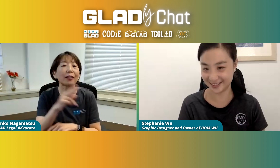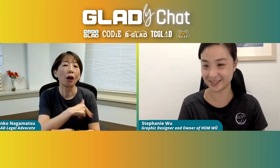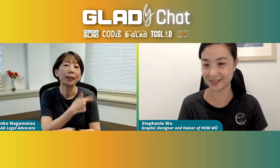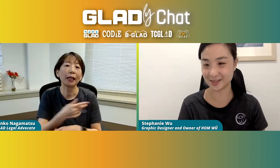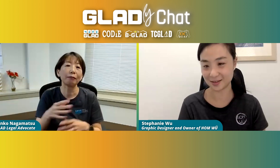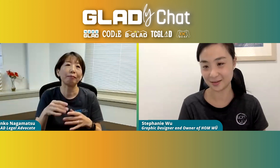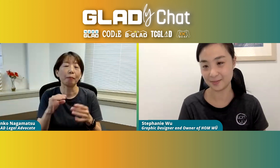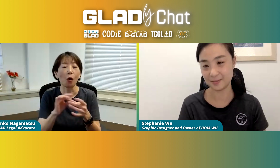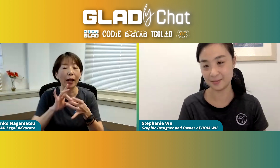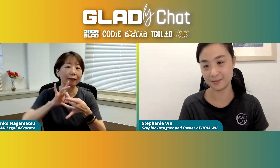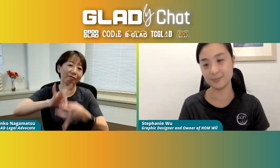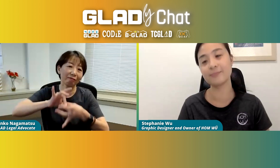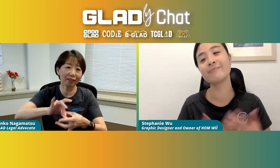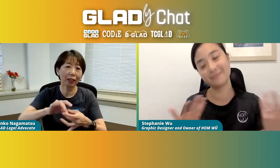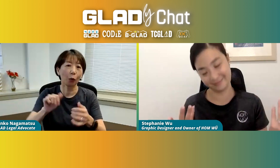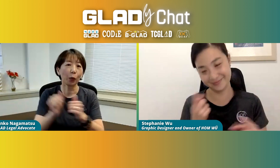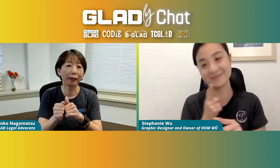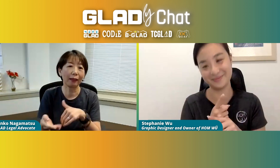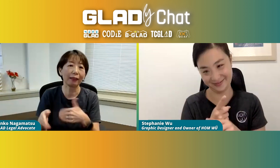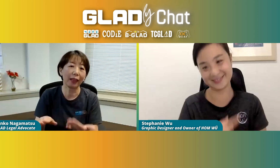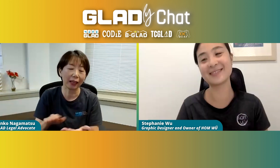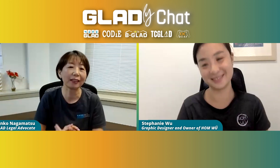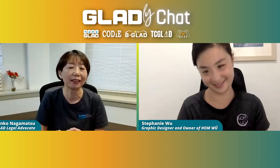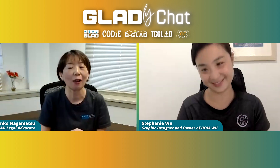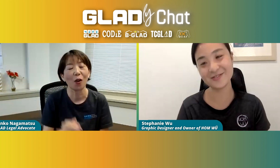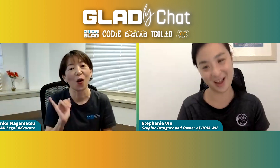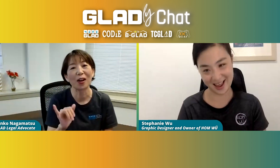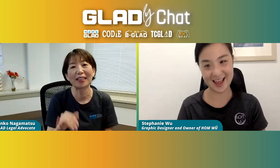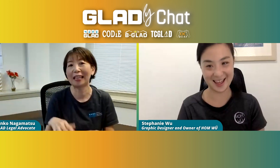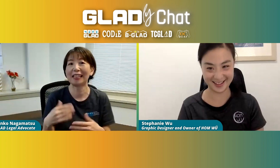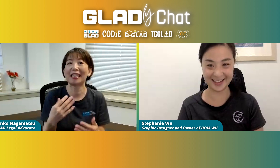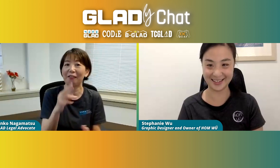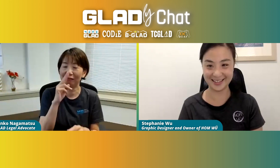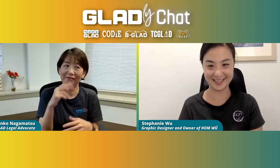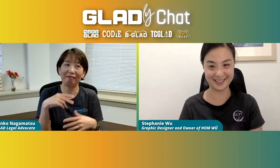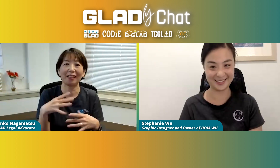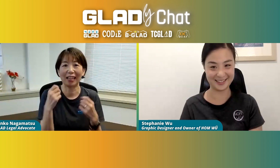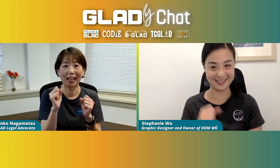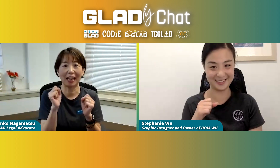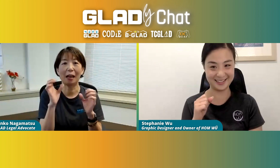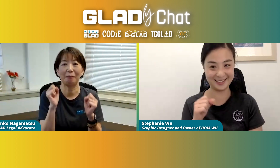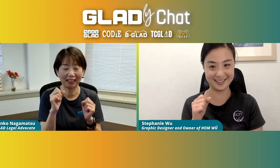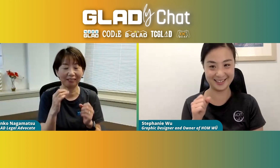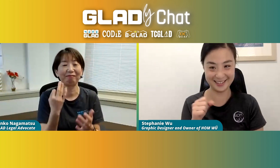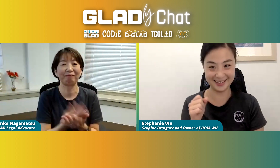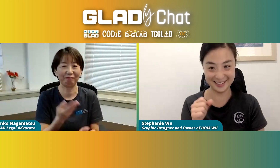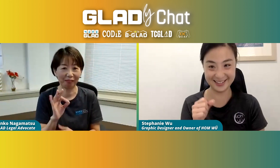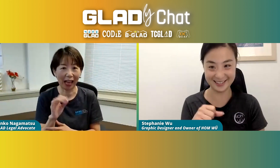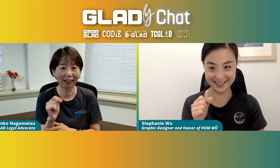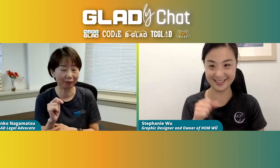And because hospitals are associated with death. STEPHANIE: Right, right! These are amazing facts.